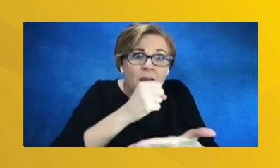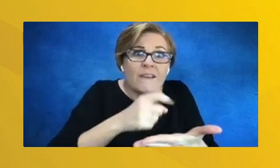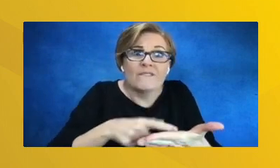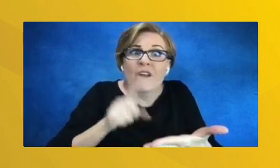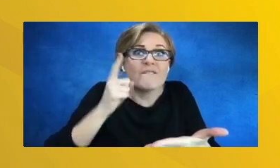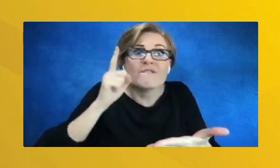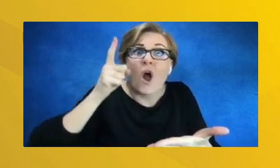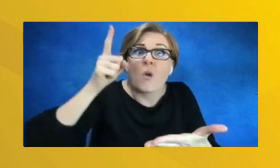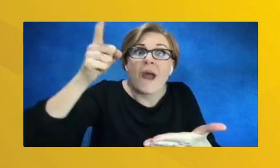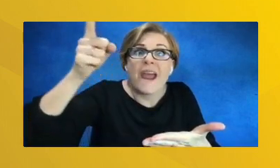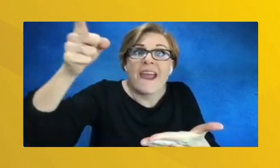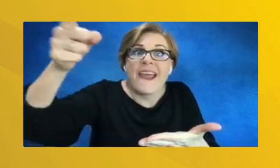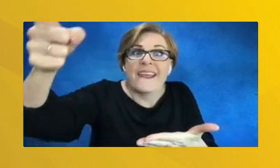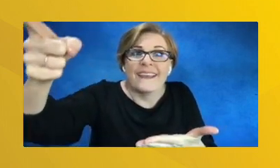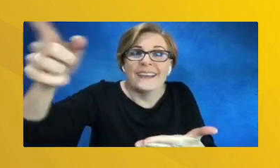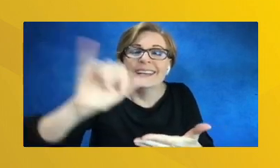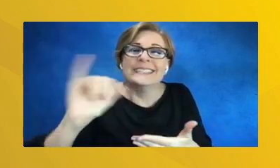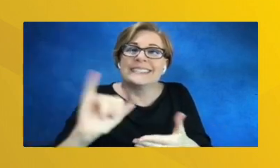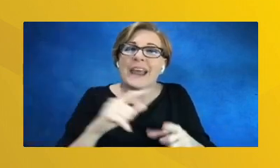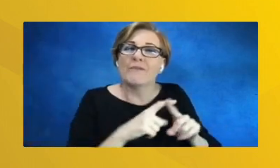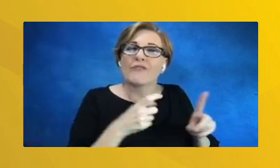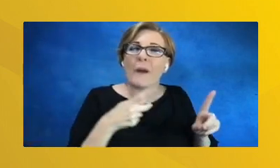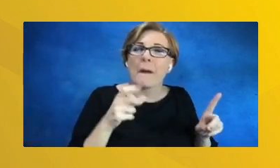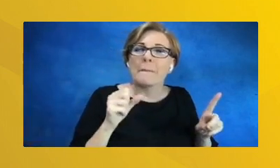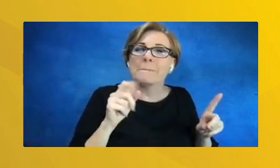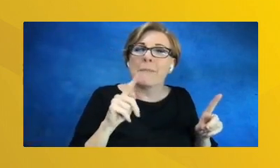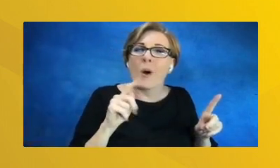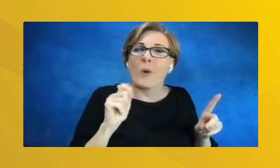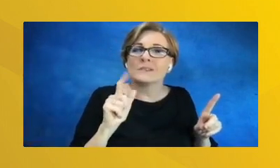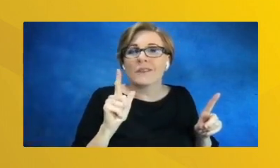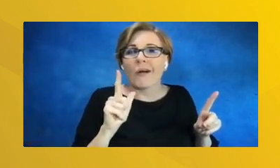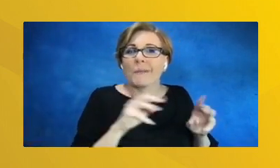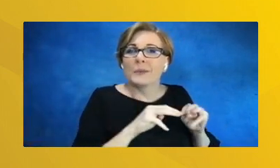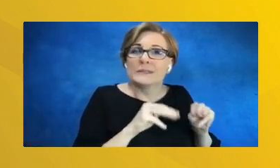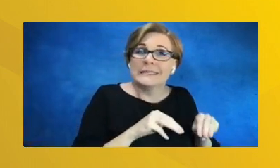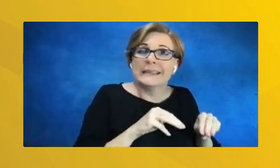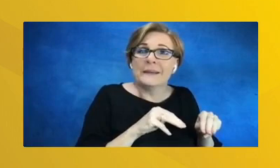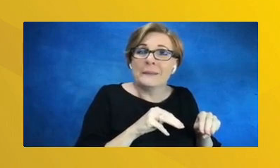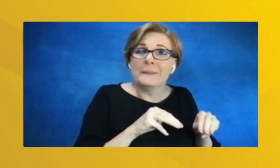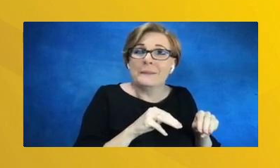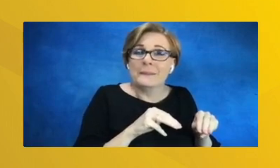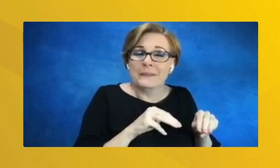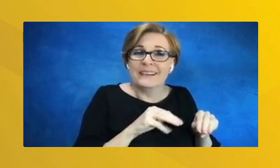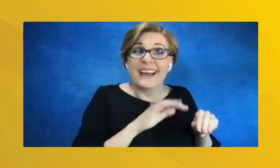that was postmarked from the moon that you can find at the National Postal Museum.